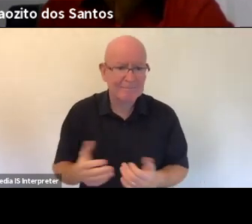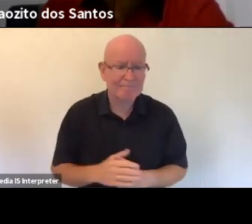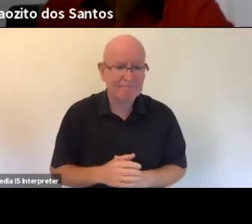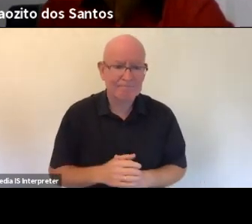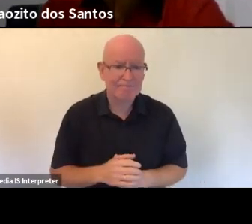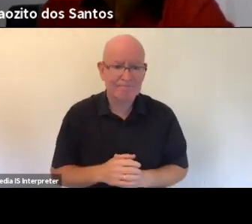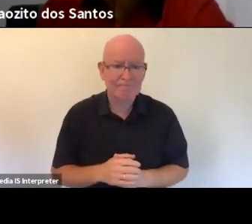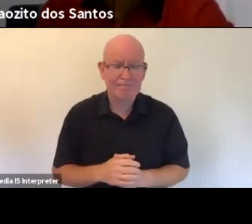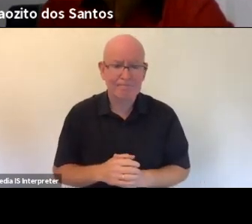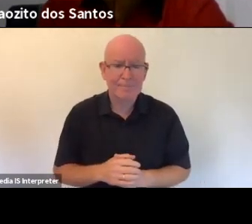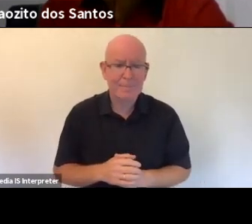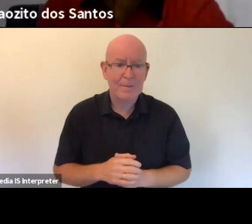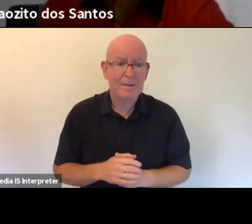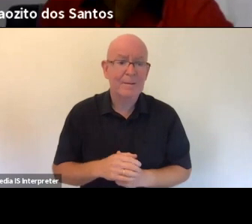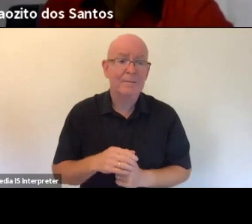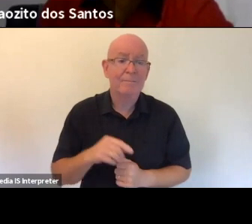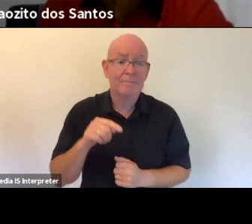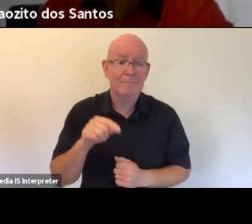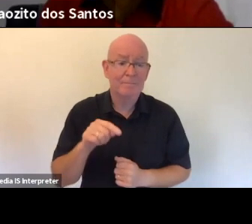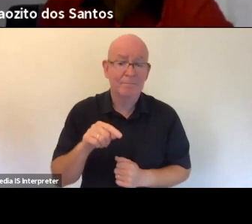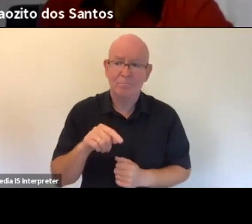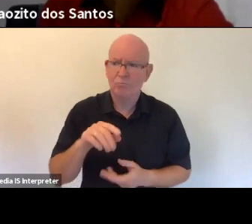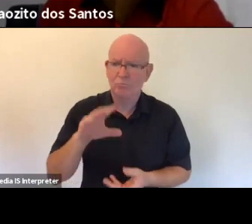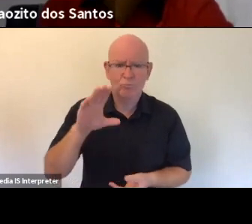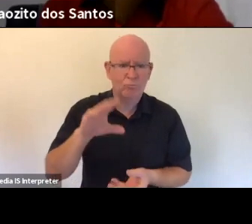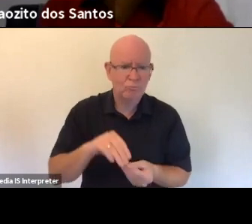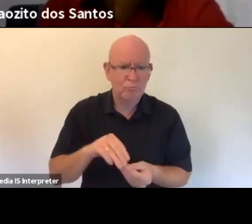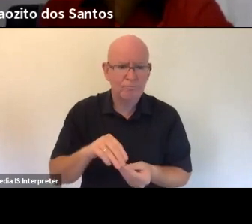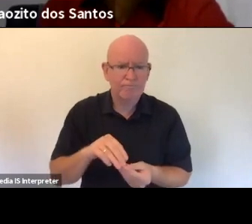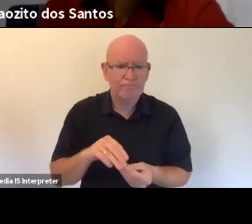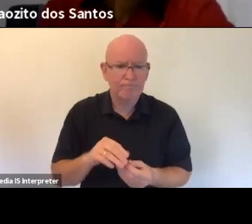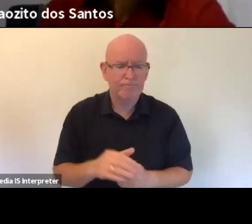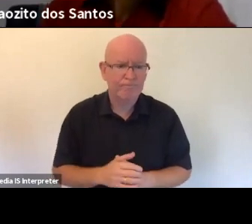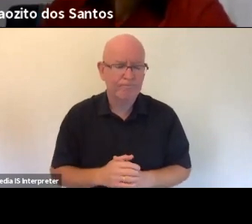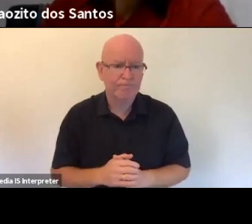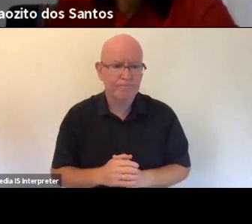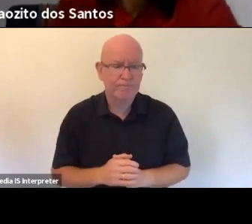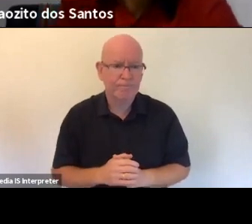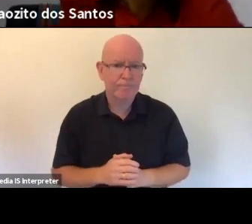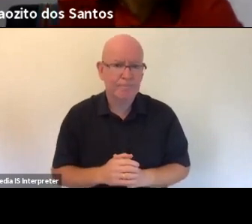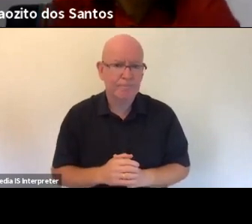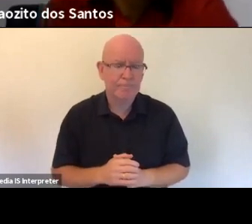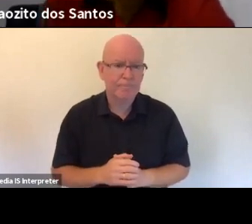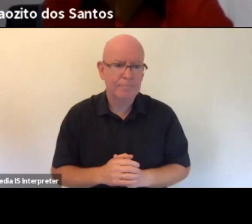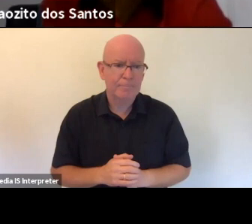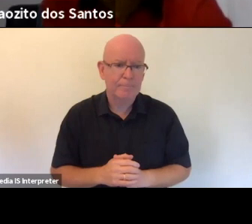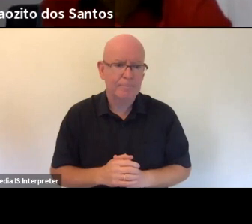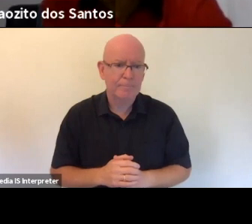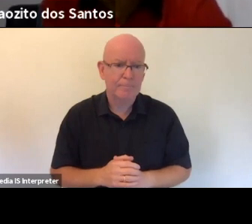that’s to be prevented... to do in the prevention and mitigation, such as face masks, soap, water